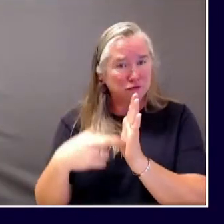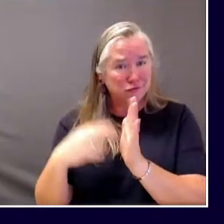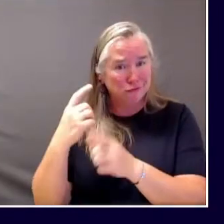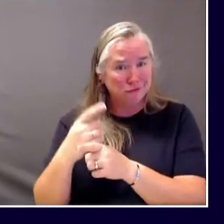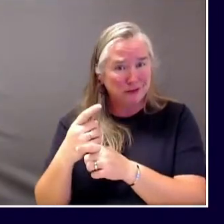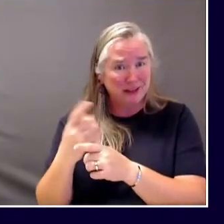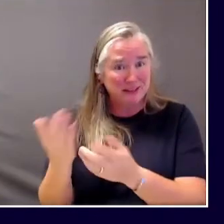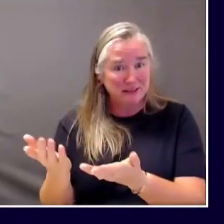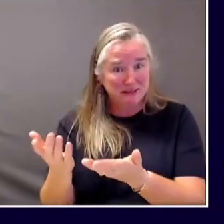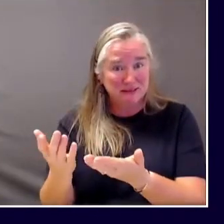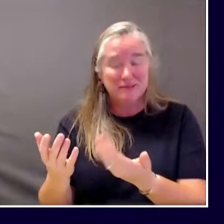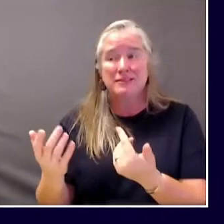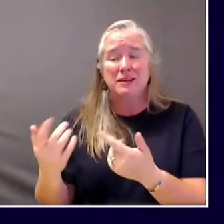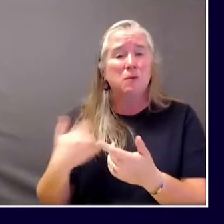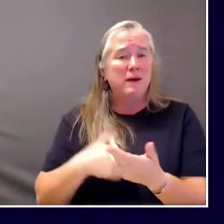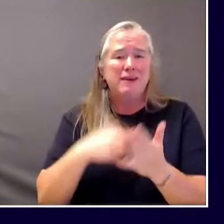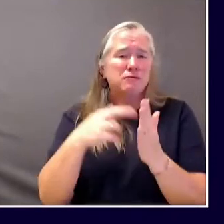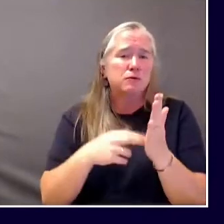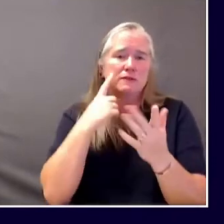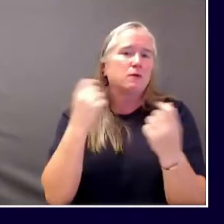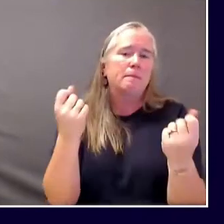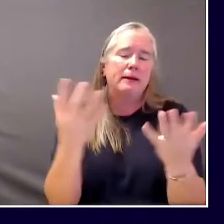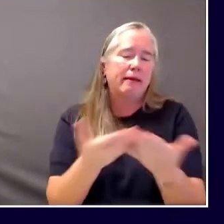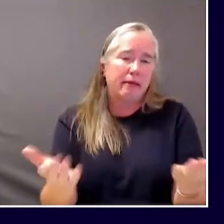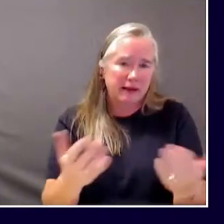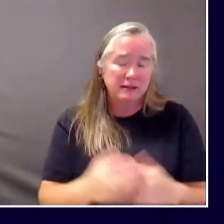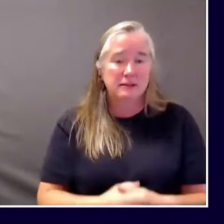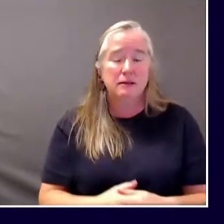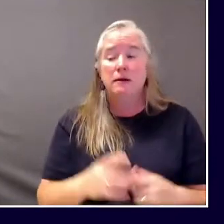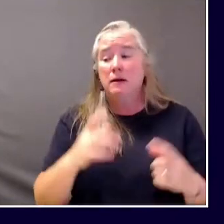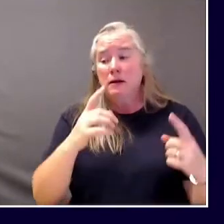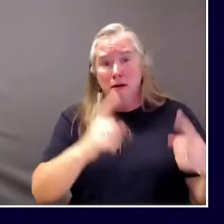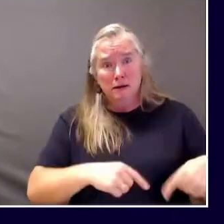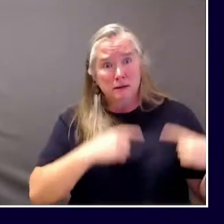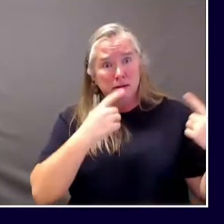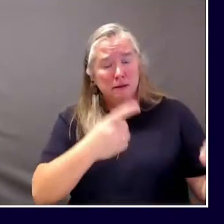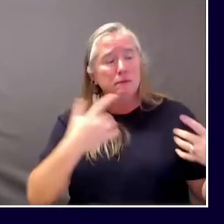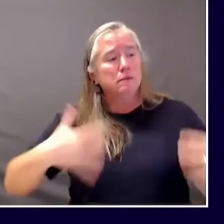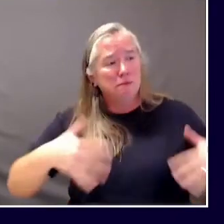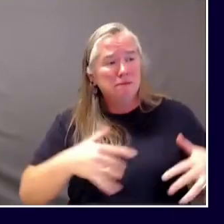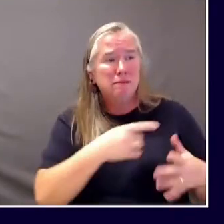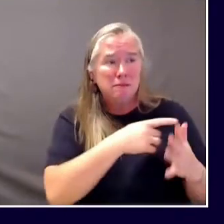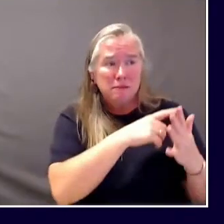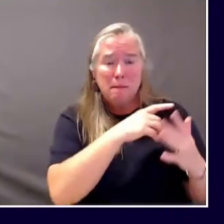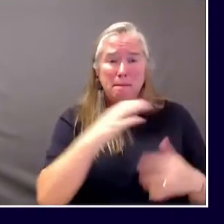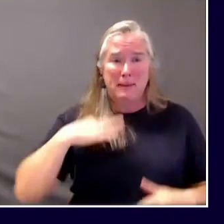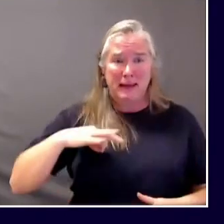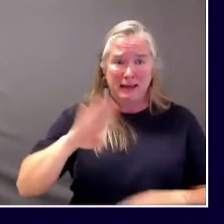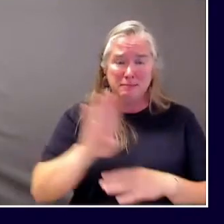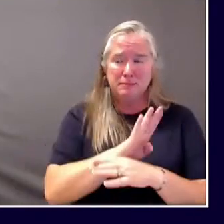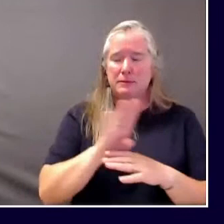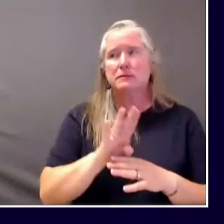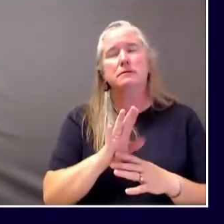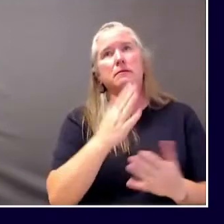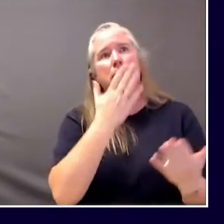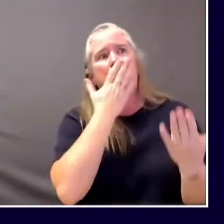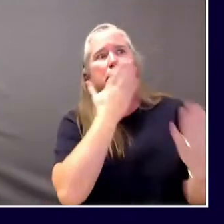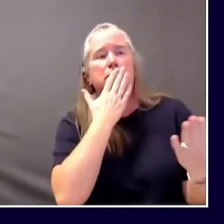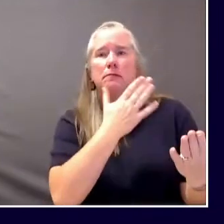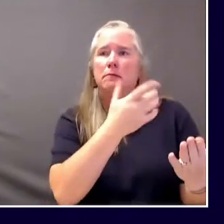been incredibly cooperative